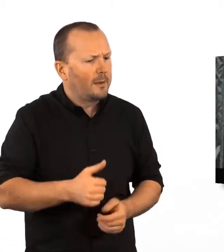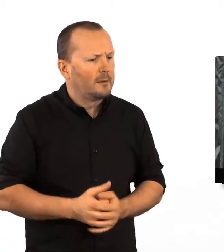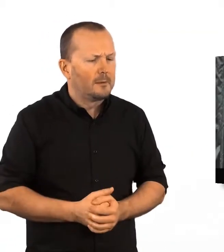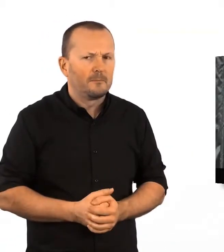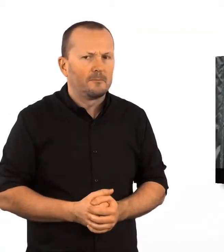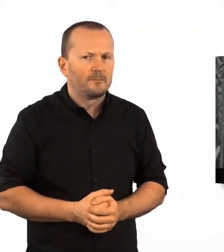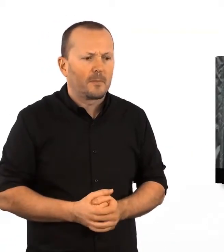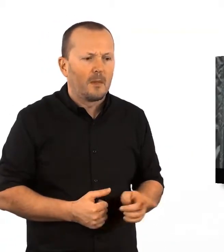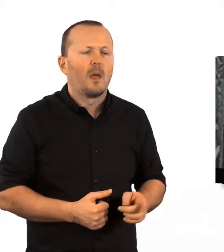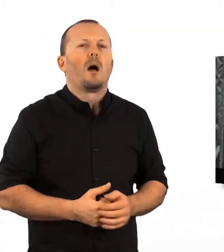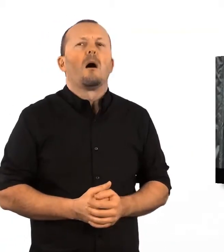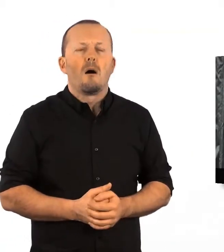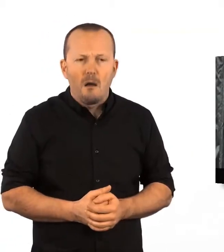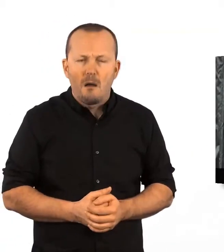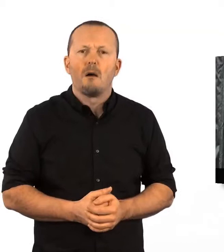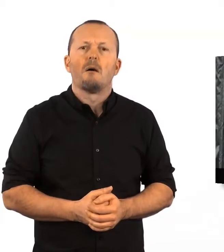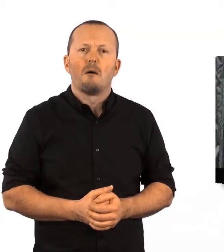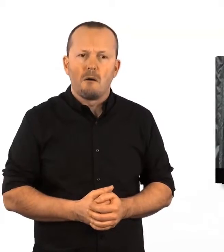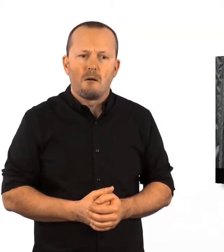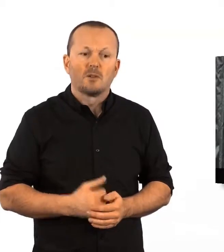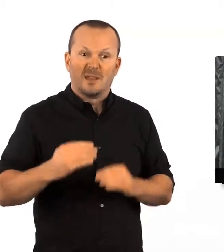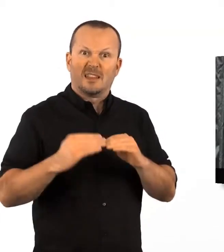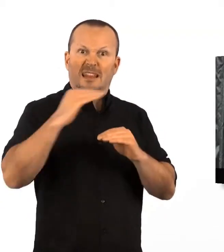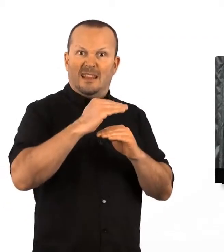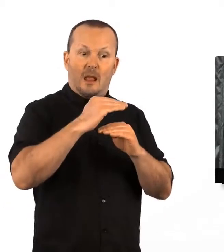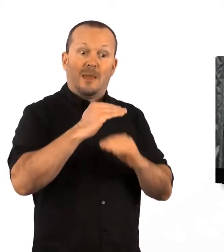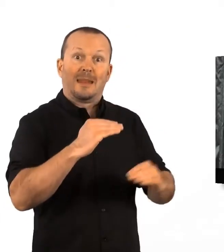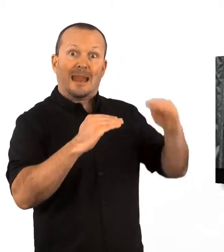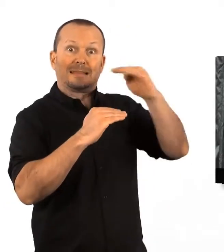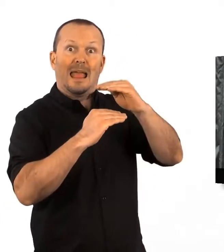understood, they’ve chosen. So the next layer is putting it back into listening again,